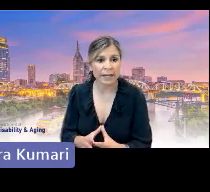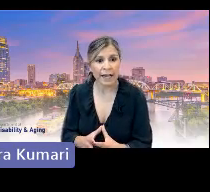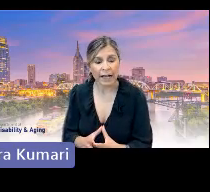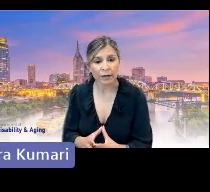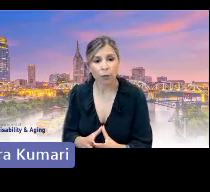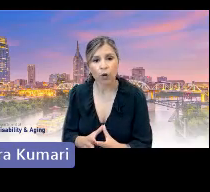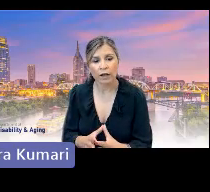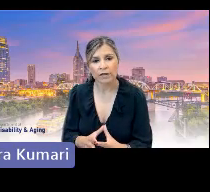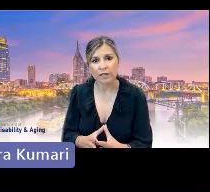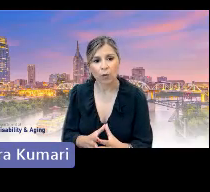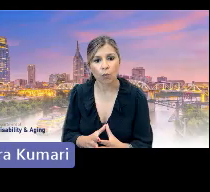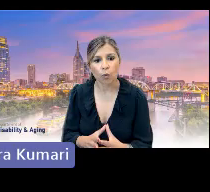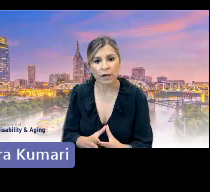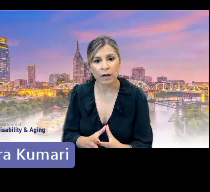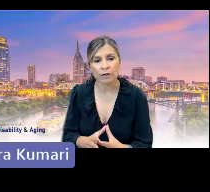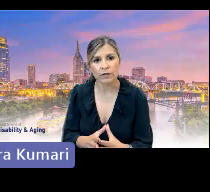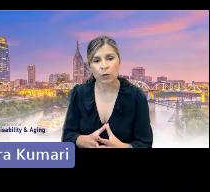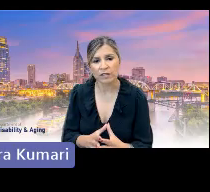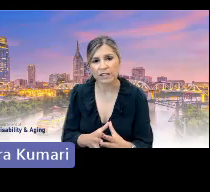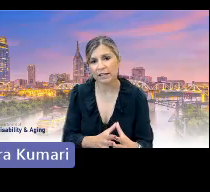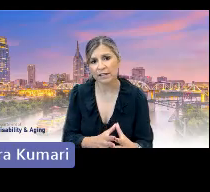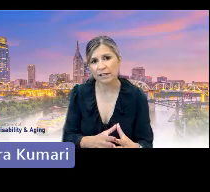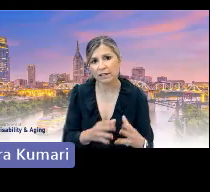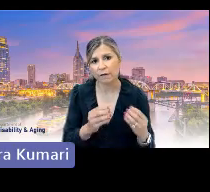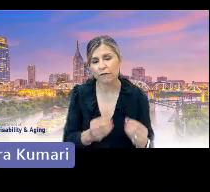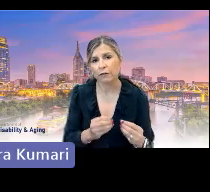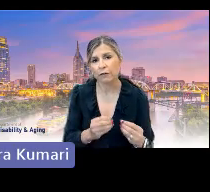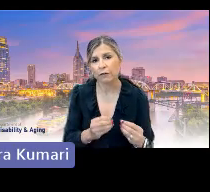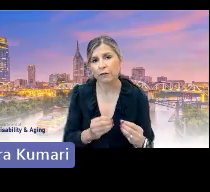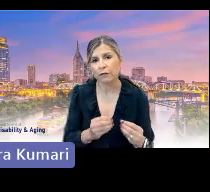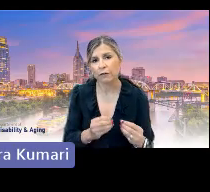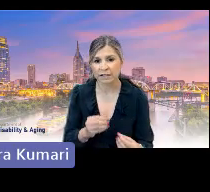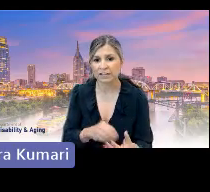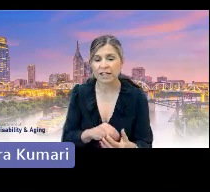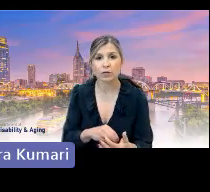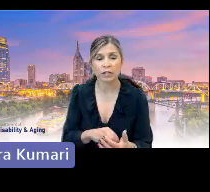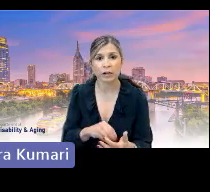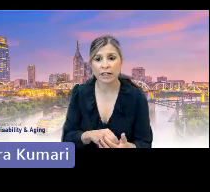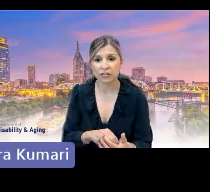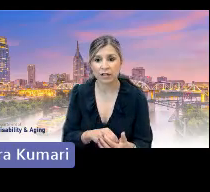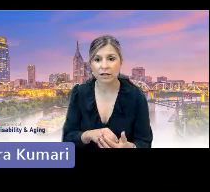TCAD was one of was Tennessee's federally designated state unit on agent aging,